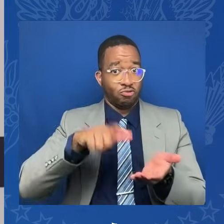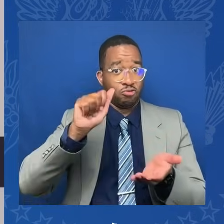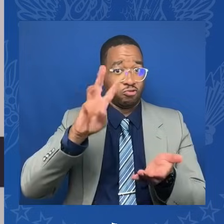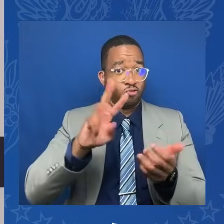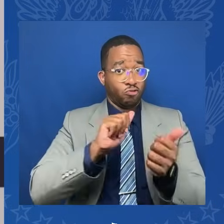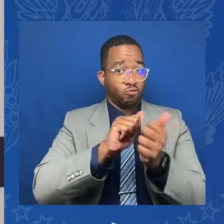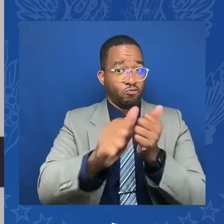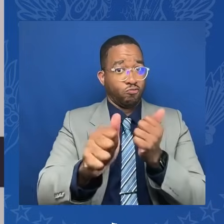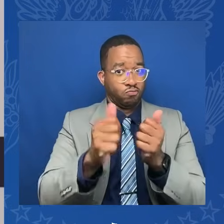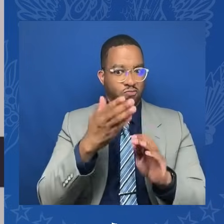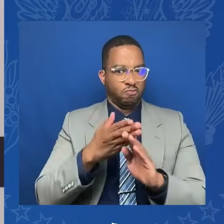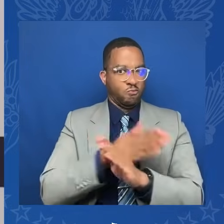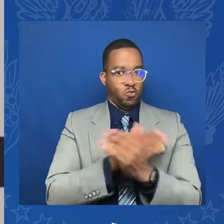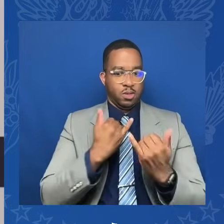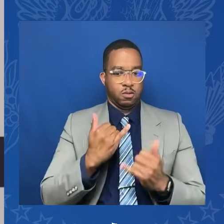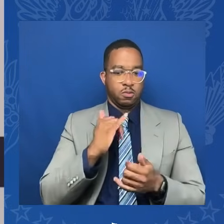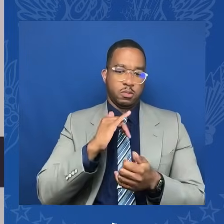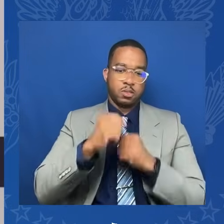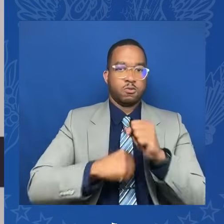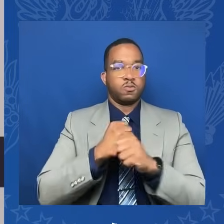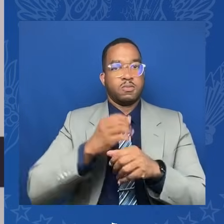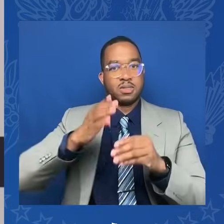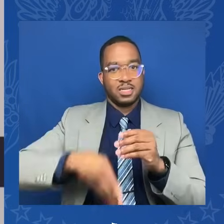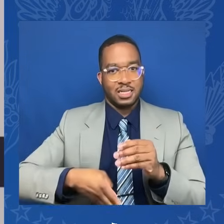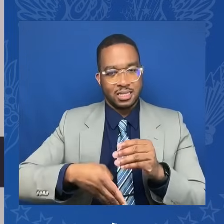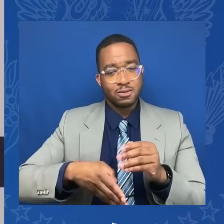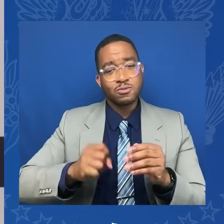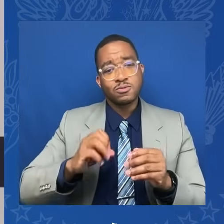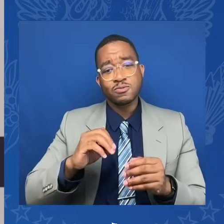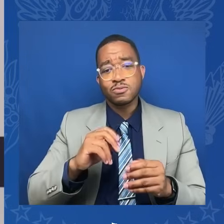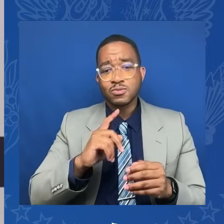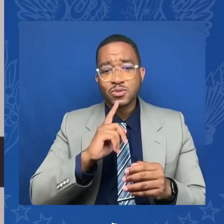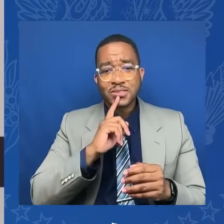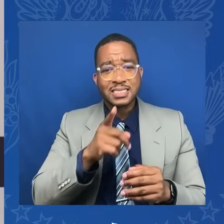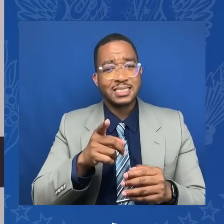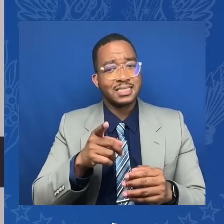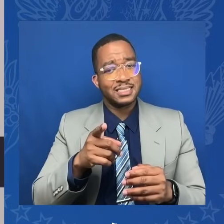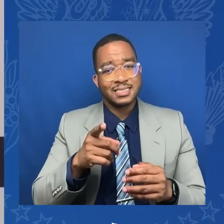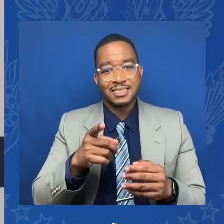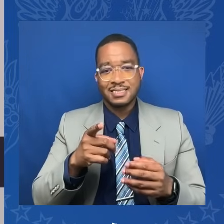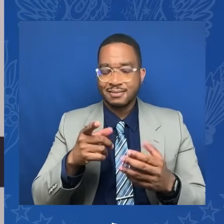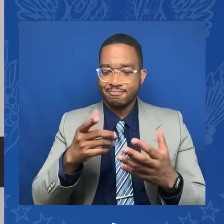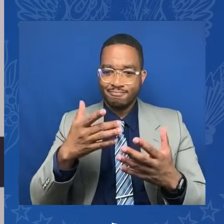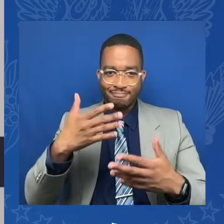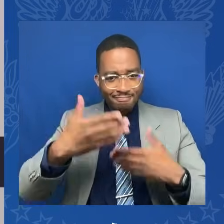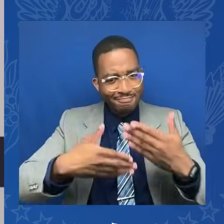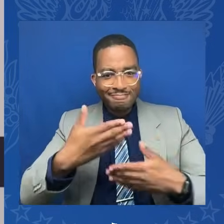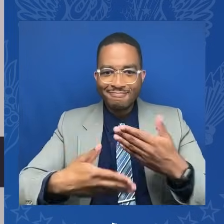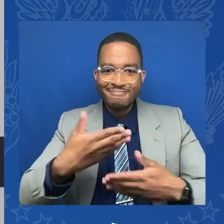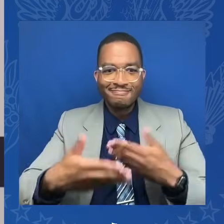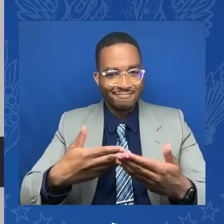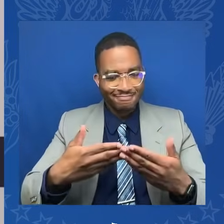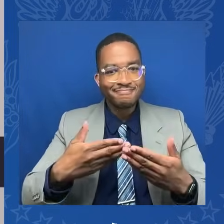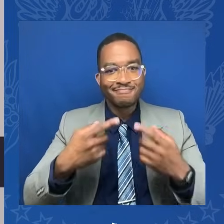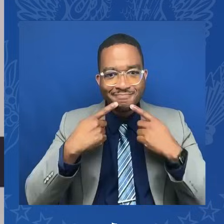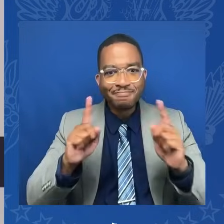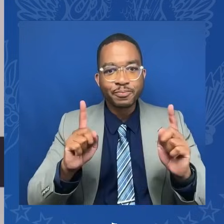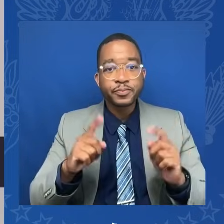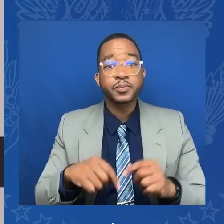but we got it done -- with $61 billion in additional aid to Ukraine. And I commend France and our European